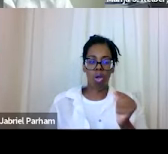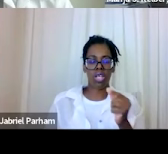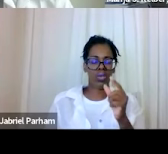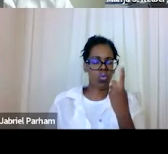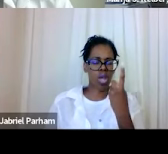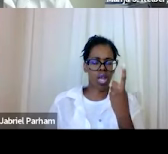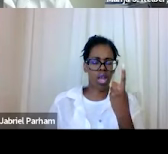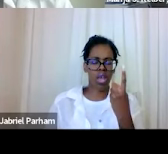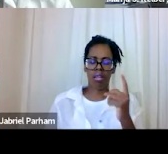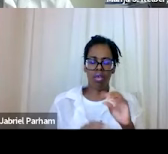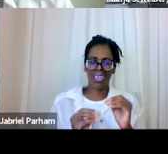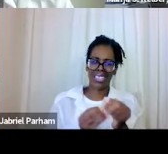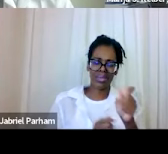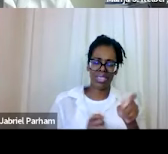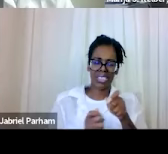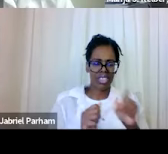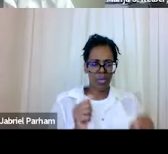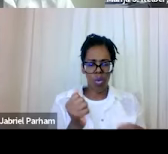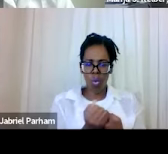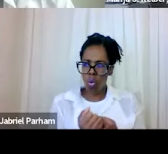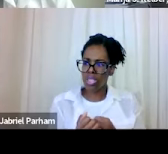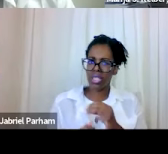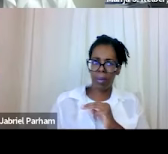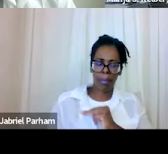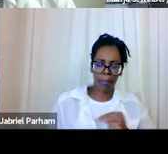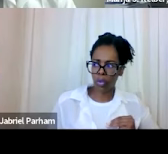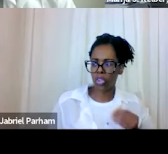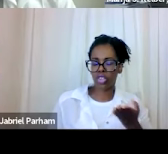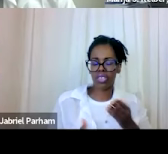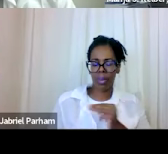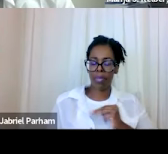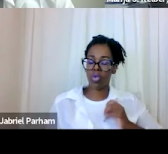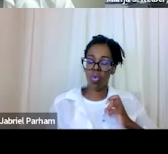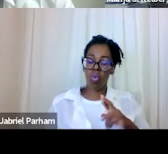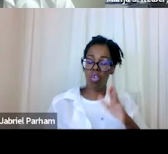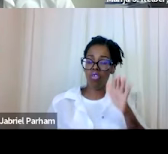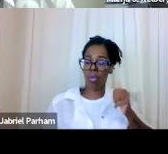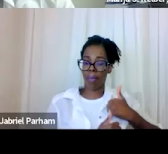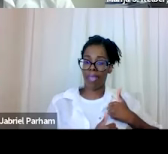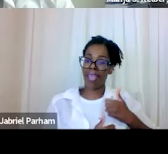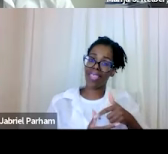community members, clinicians, anyone who supports service members and veterans to learn more about military culture.